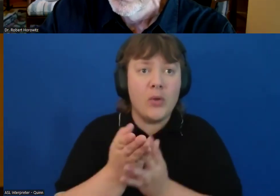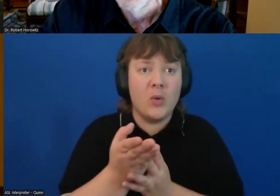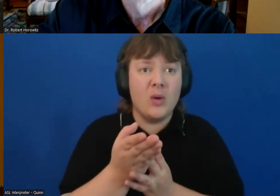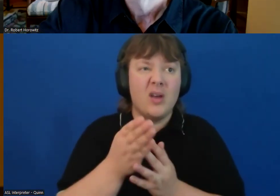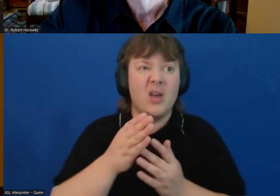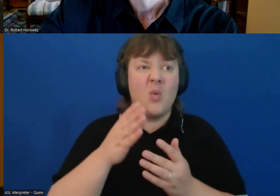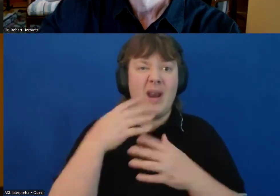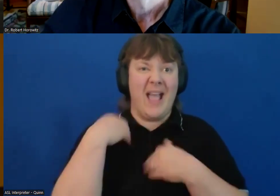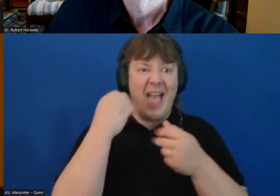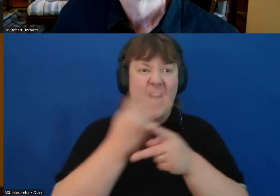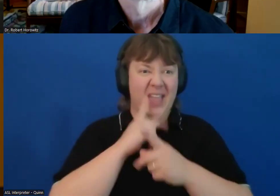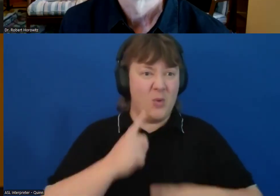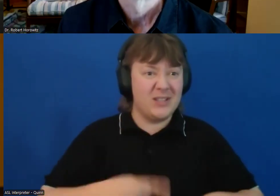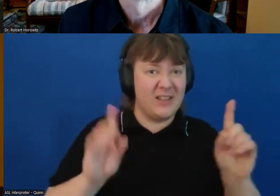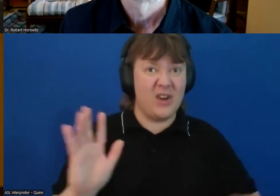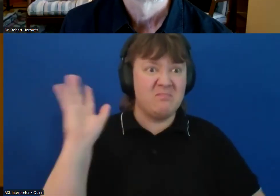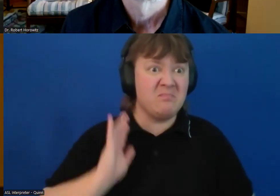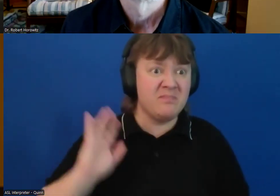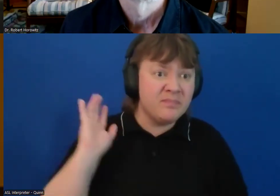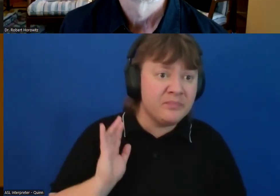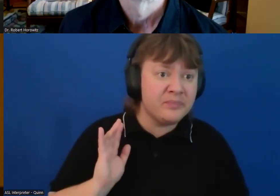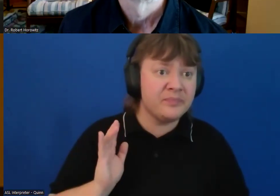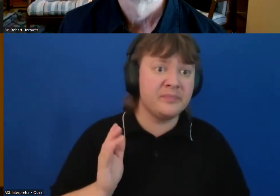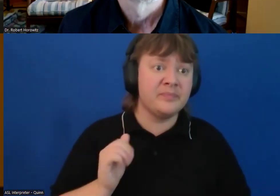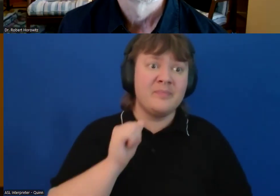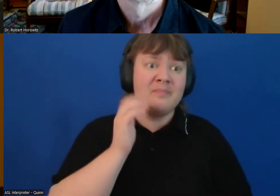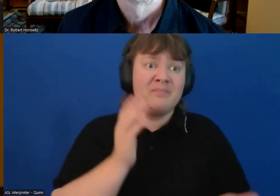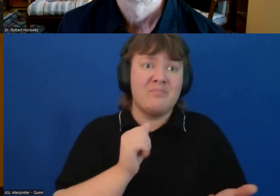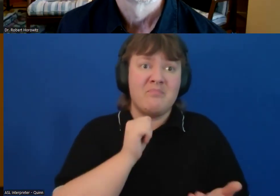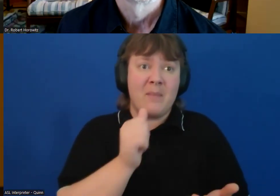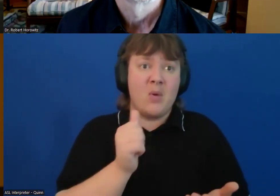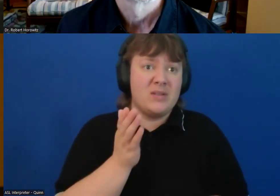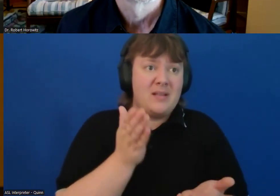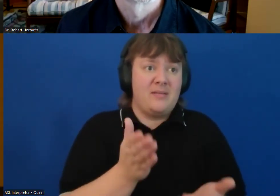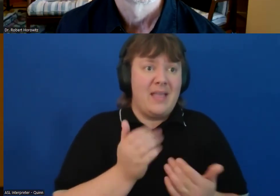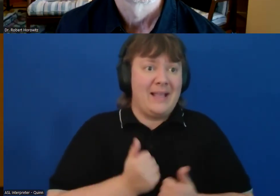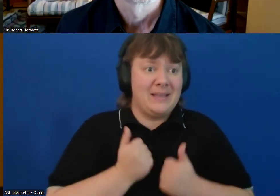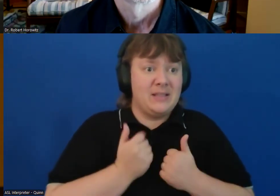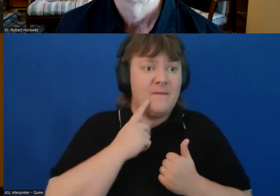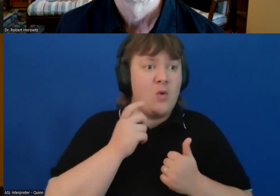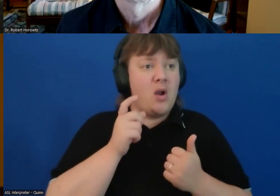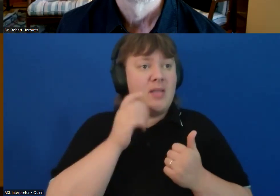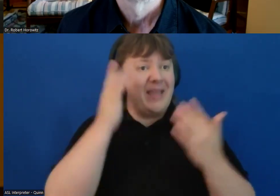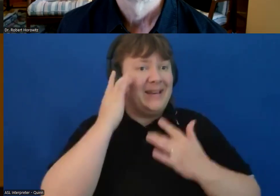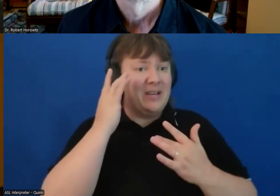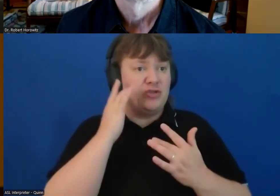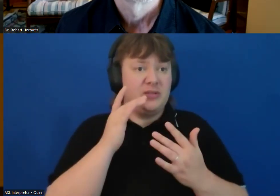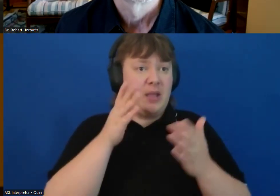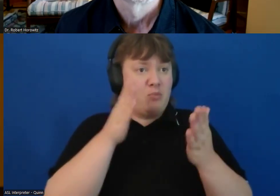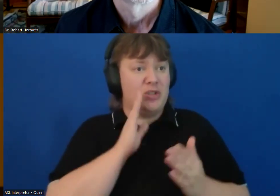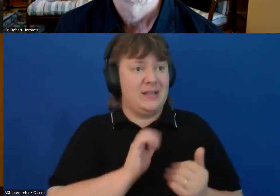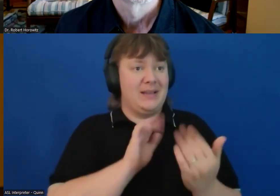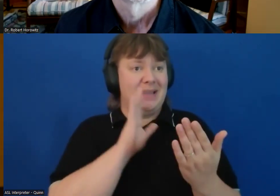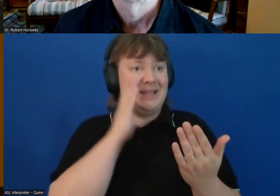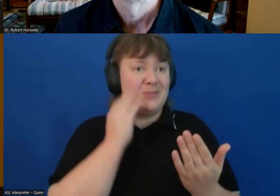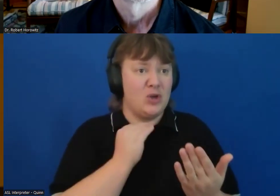the same might not have existed for the condition the person's facing. I think the structures that